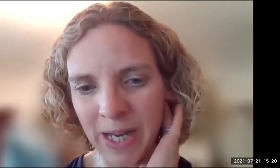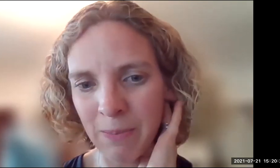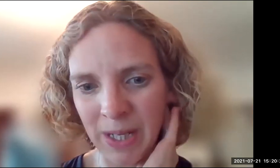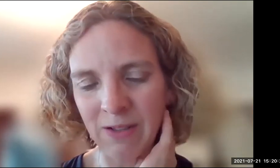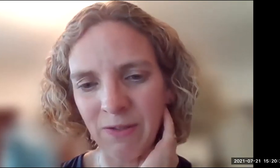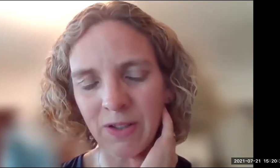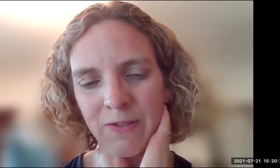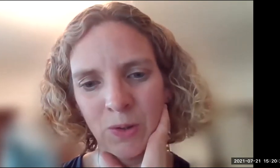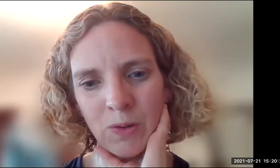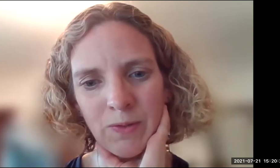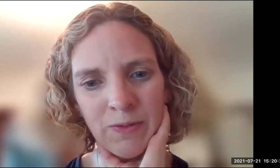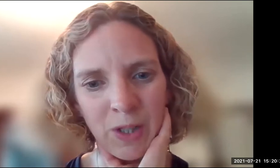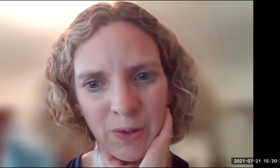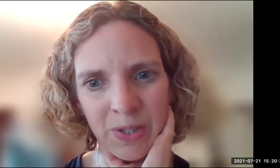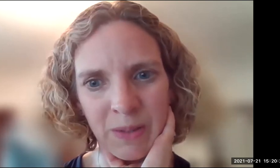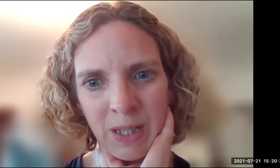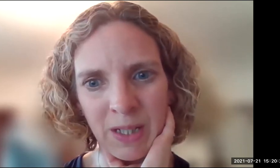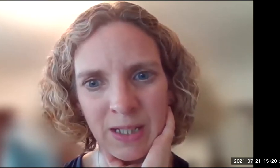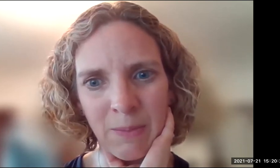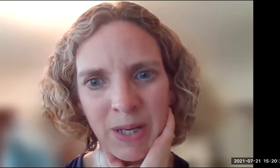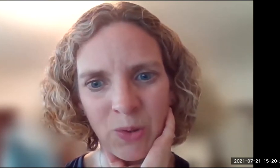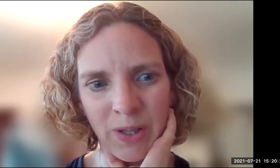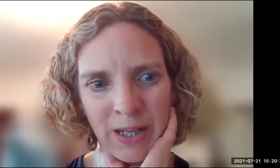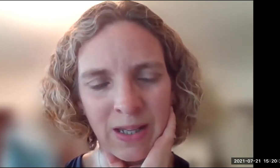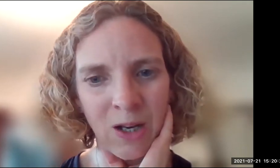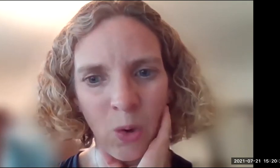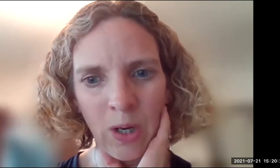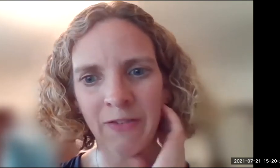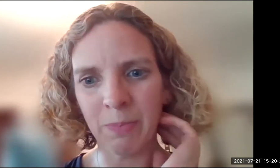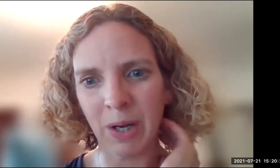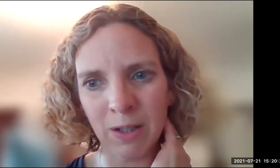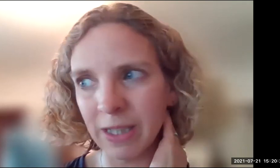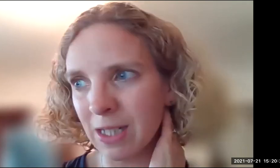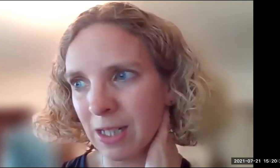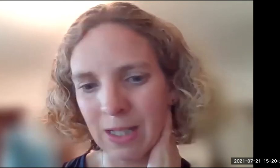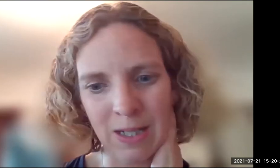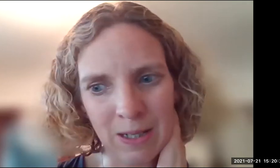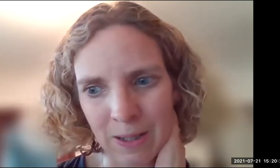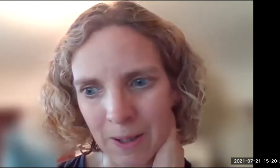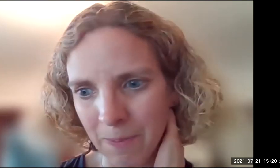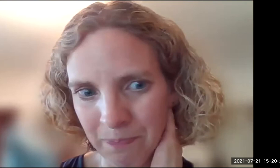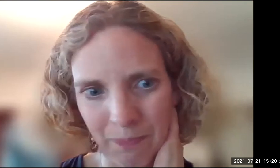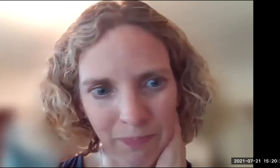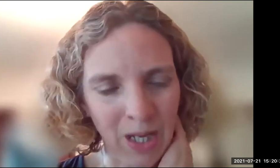disabilities are included as